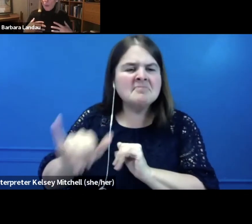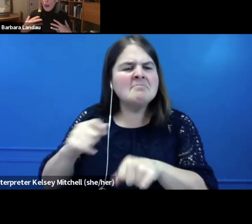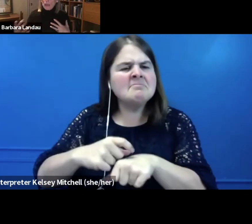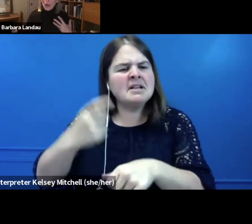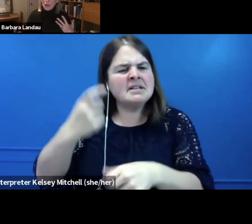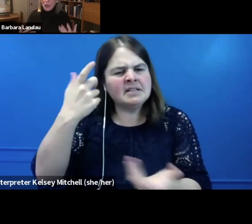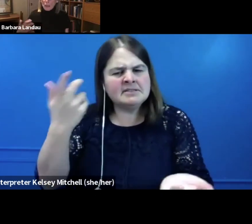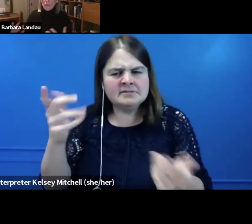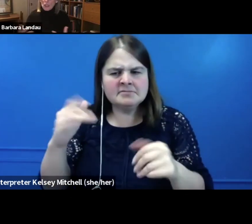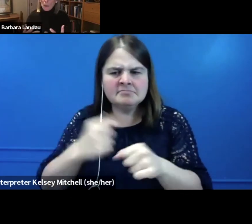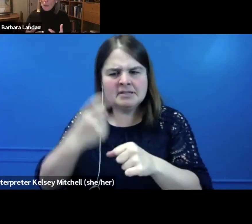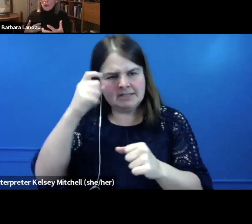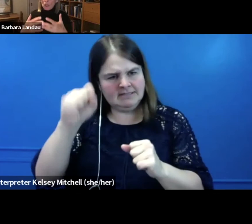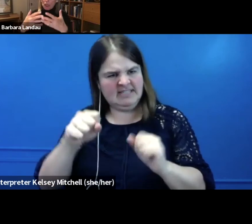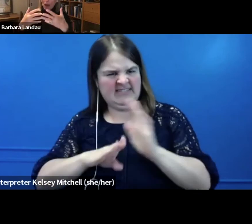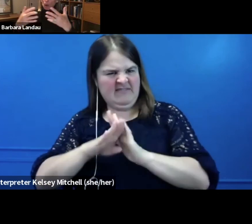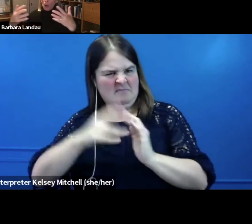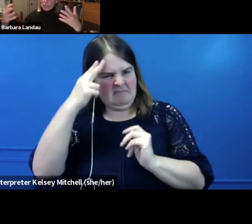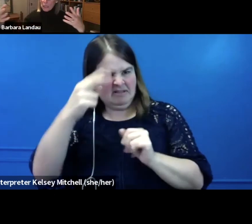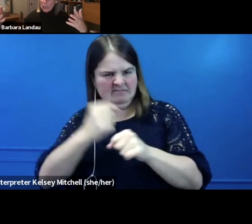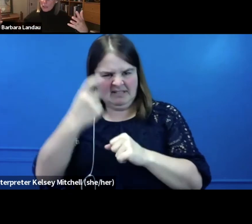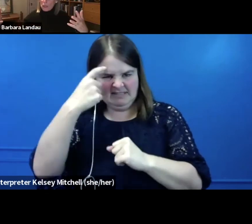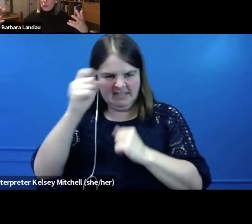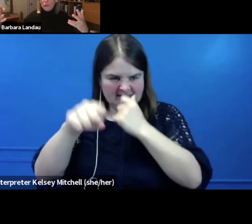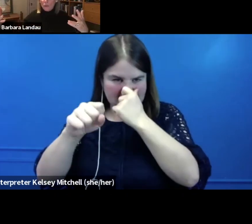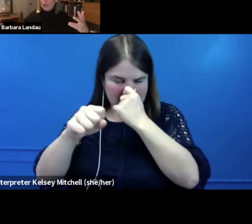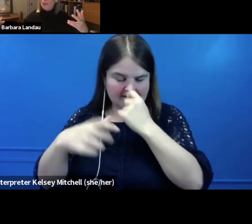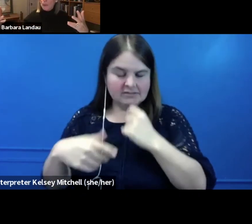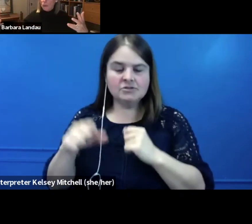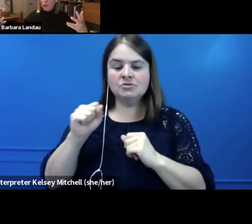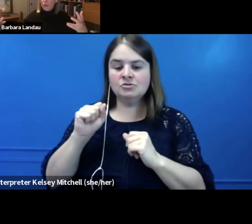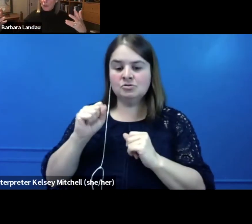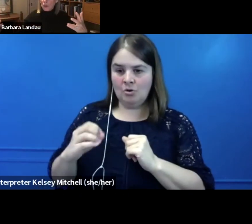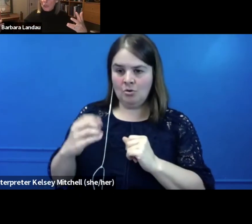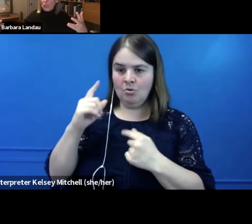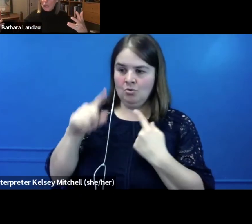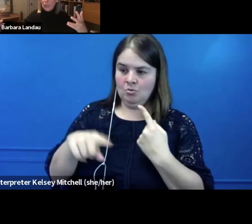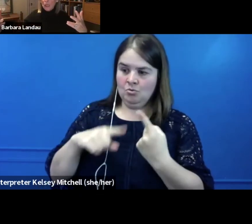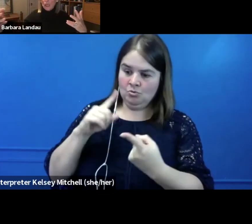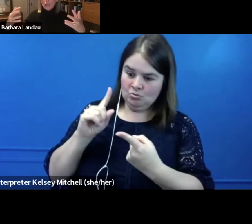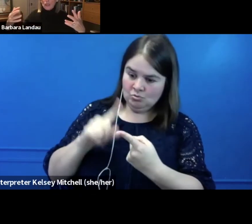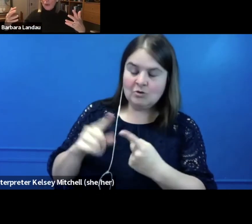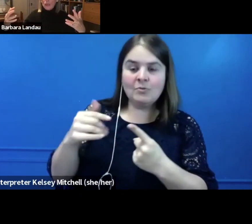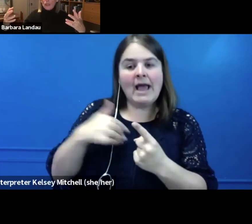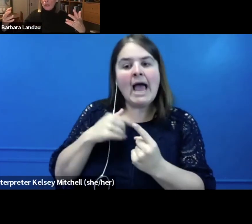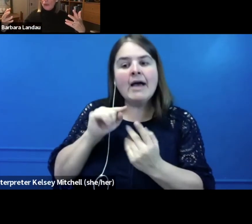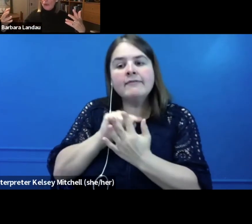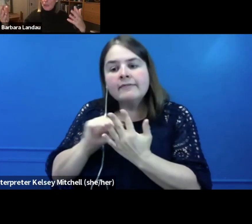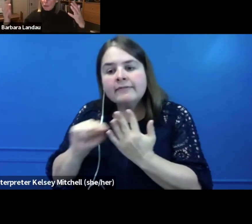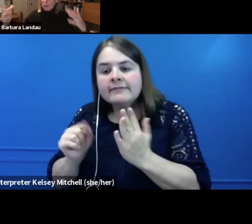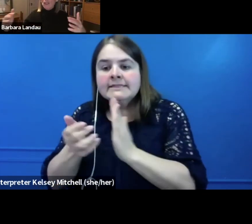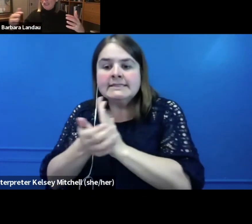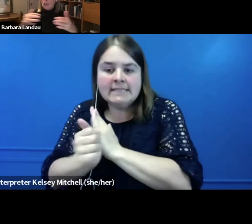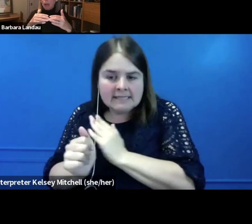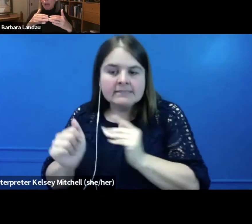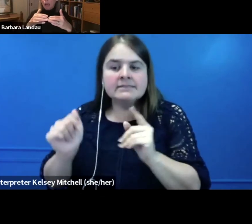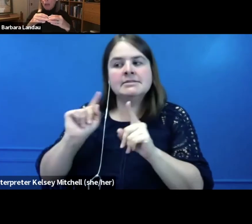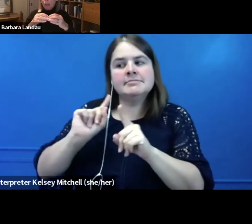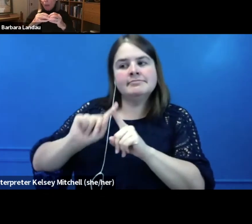when a cognitive system emerges and how long it takes to develop to full maturity